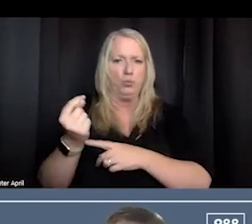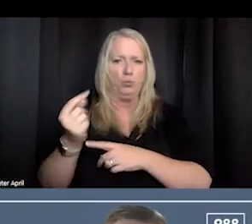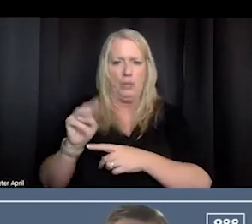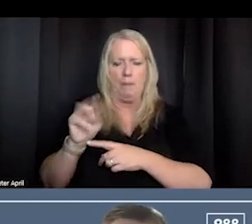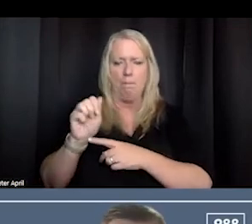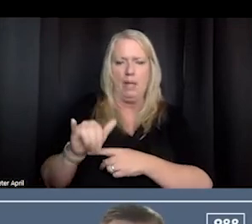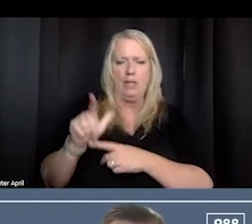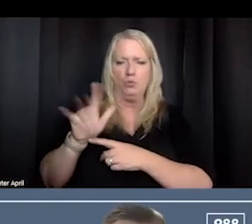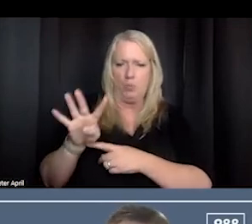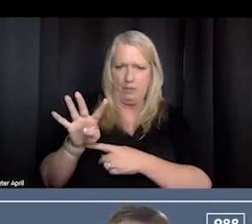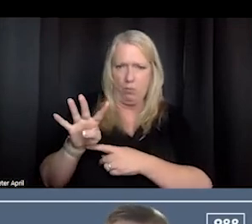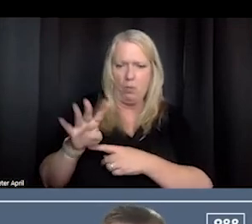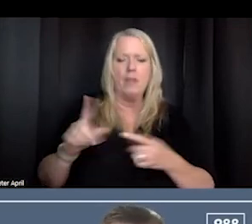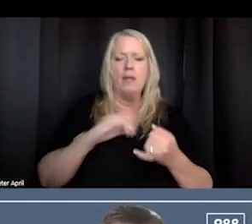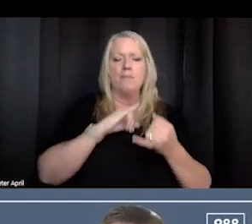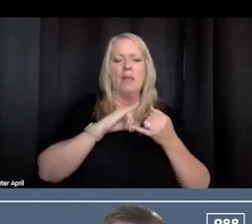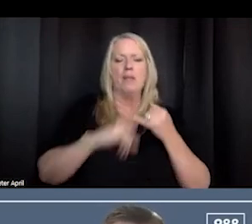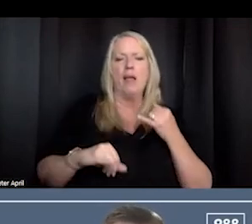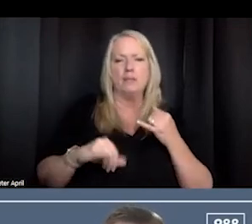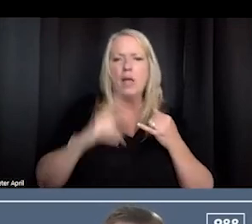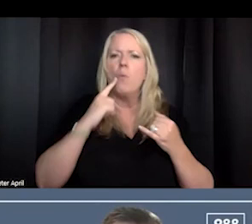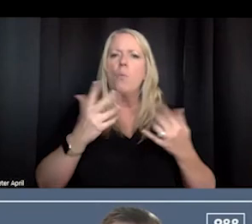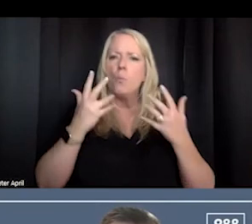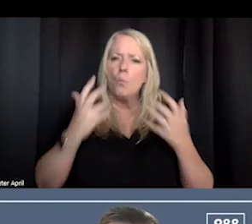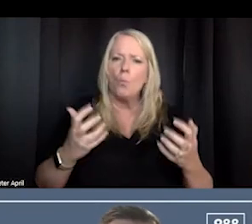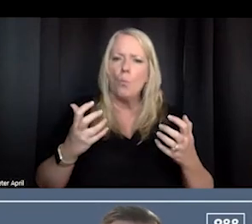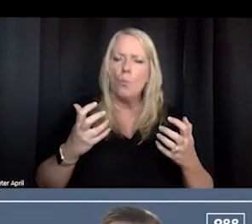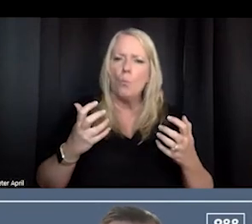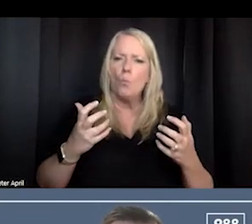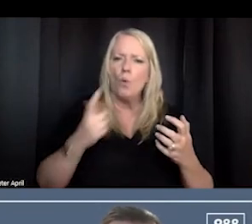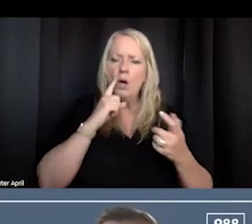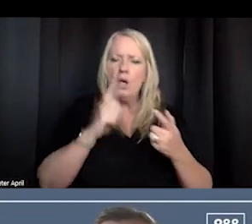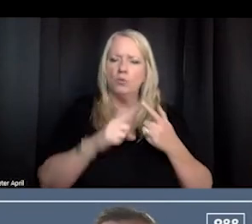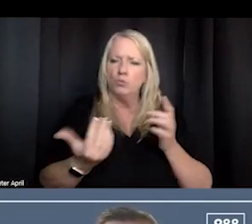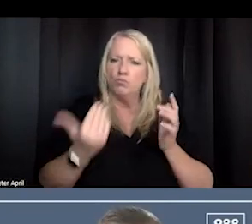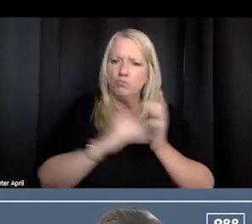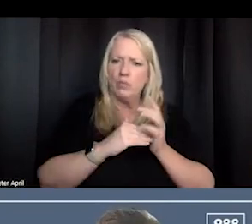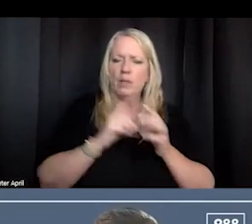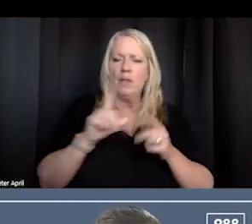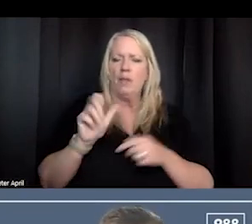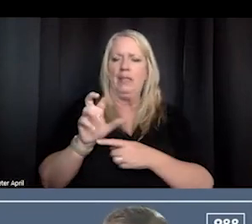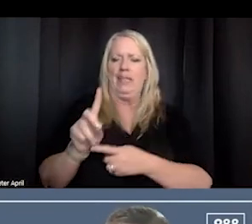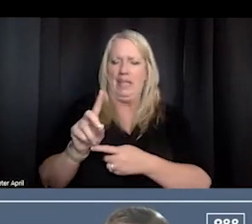AND THEN FINALLY, ALSO WANTED TO REUP THE, LANDING PAGE THAT WE HAVE ON THE SAMSHA WEBSITE THAT